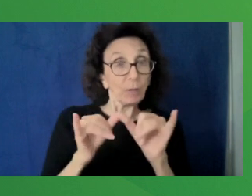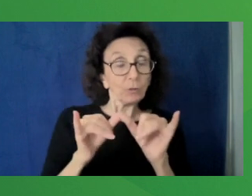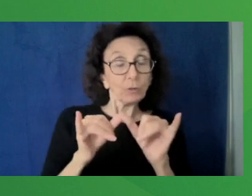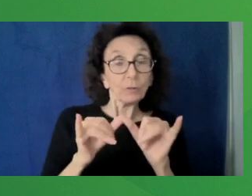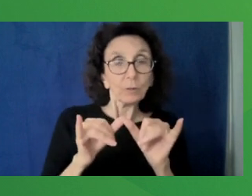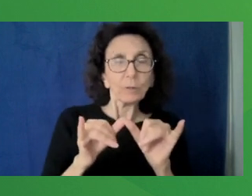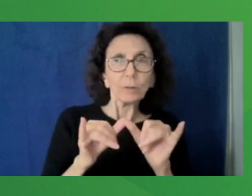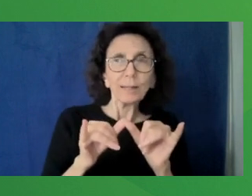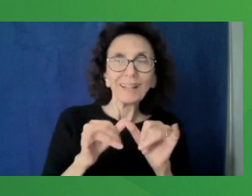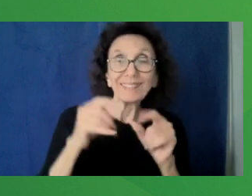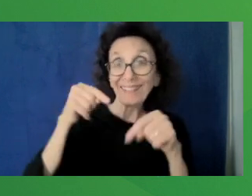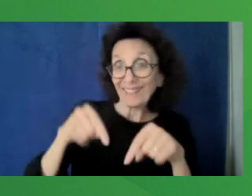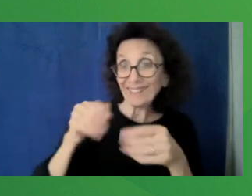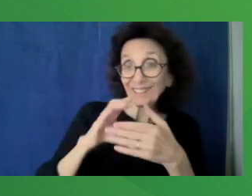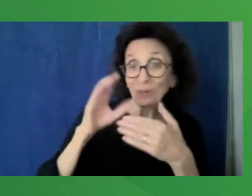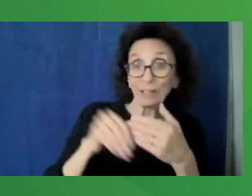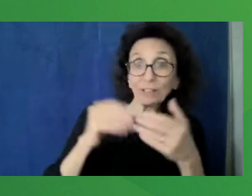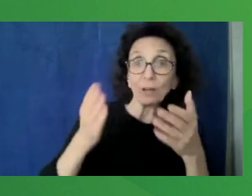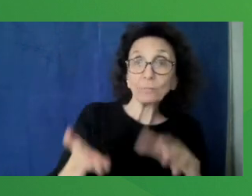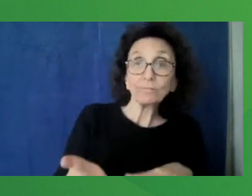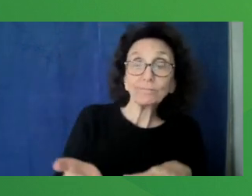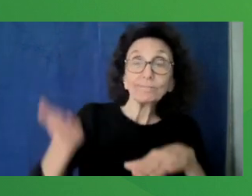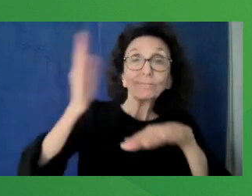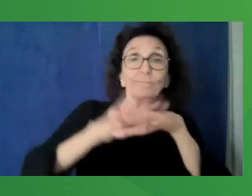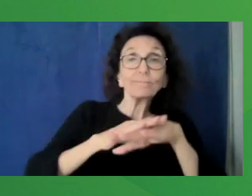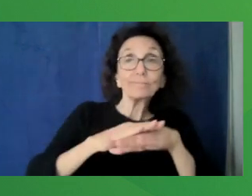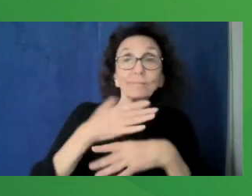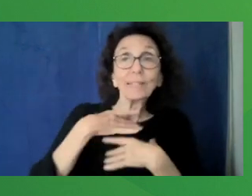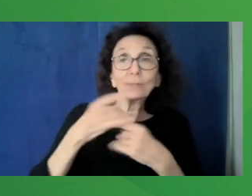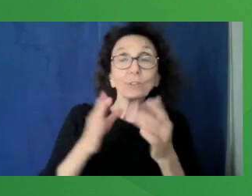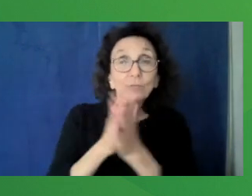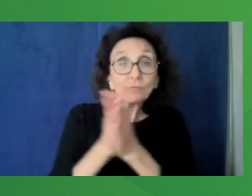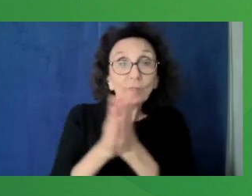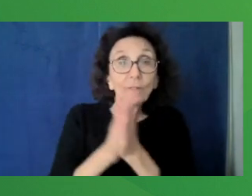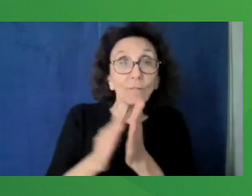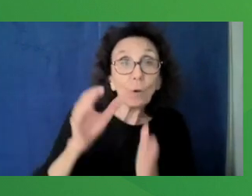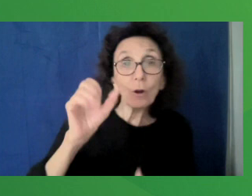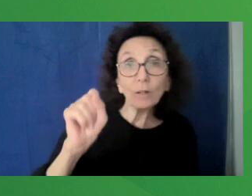curriculum increase their interest in STEM-related careers? Next slide, please.